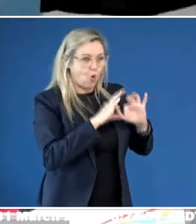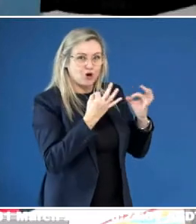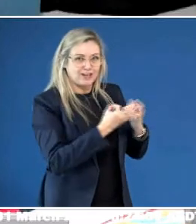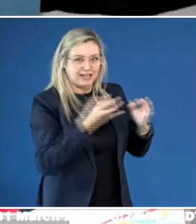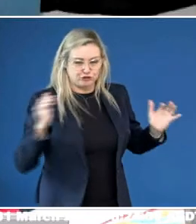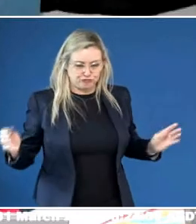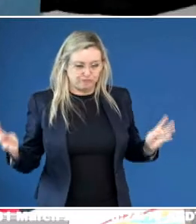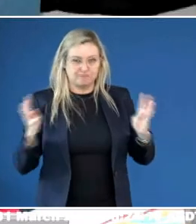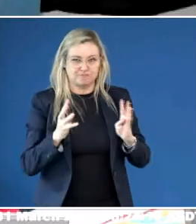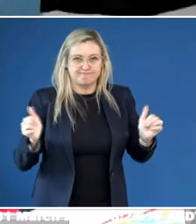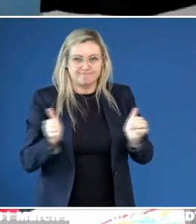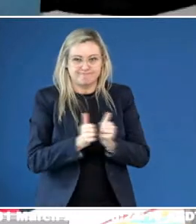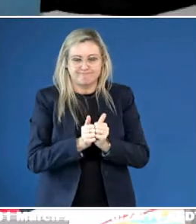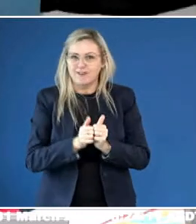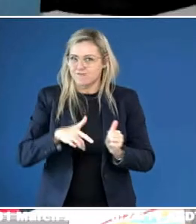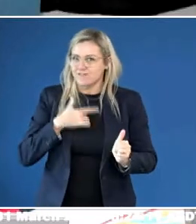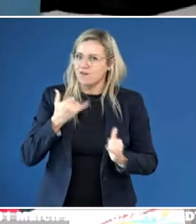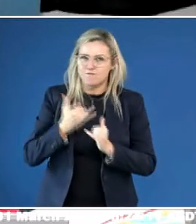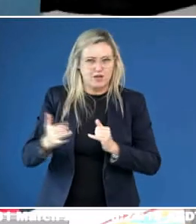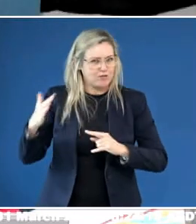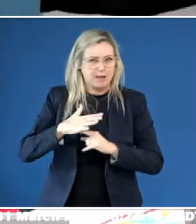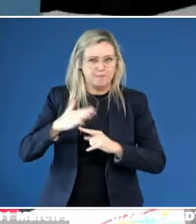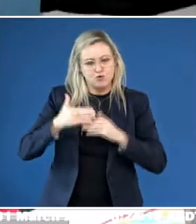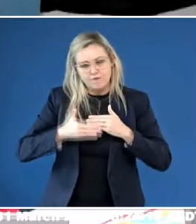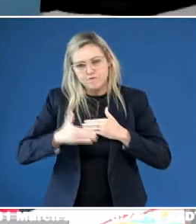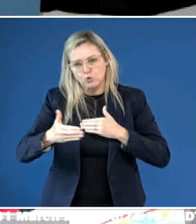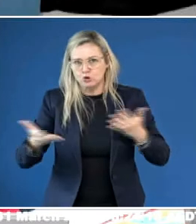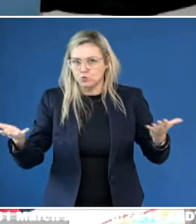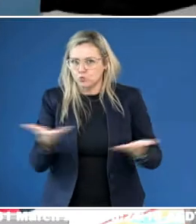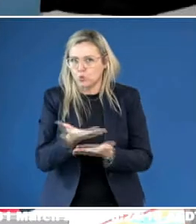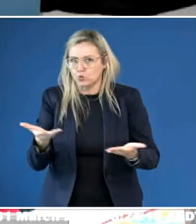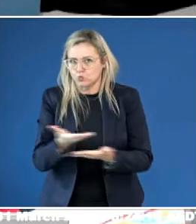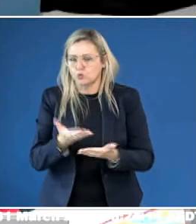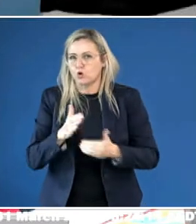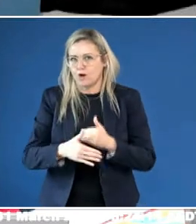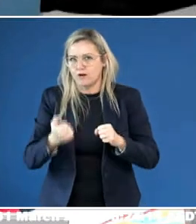scene for important conversations. So this is not about anything to do with any surprises.